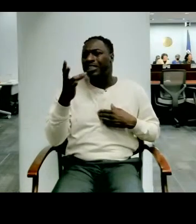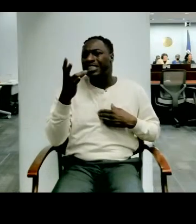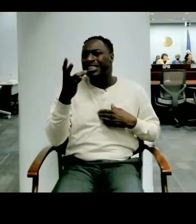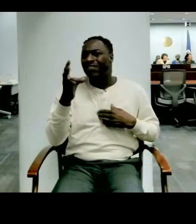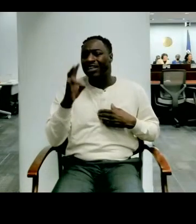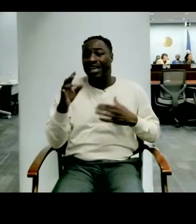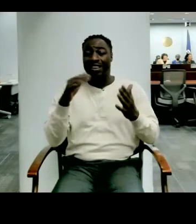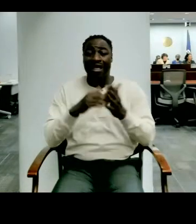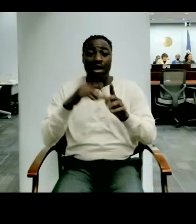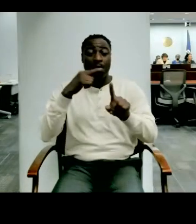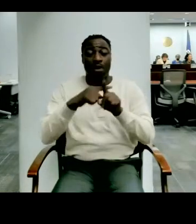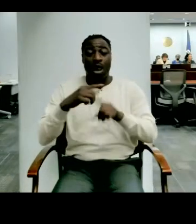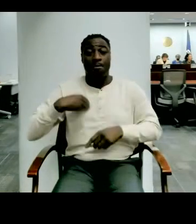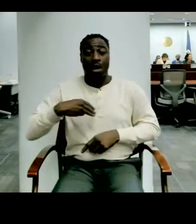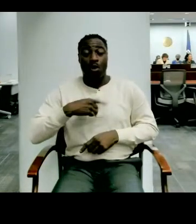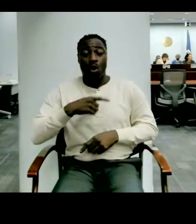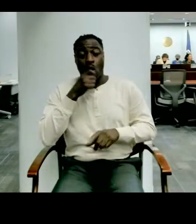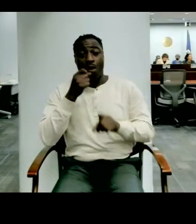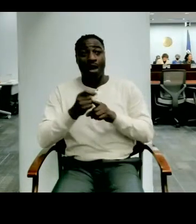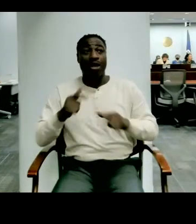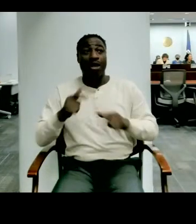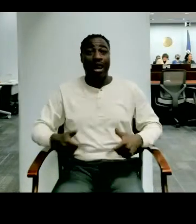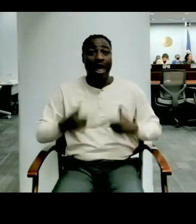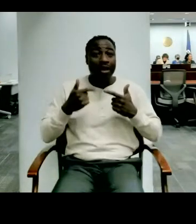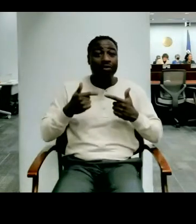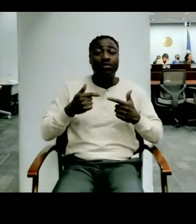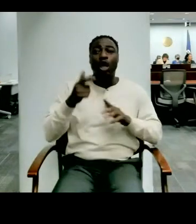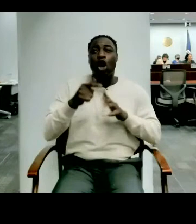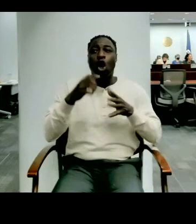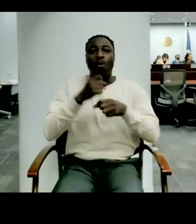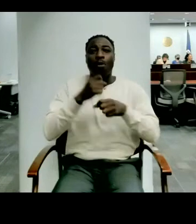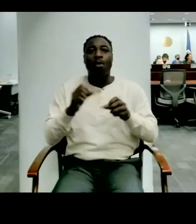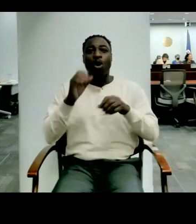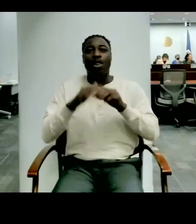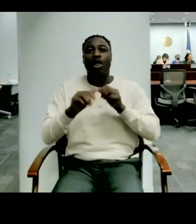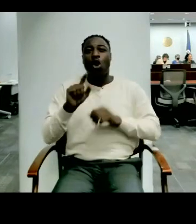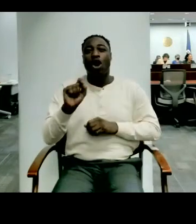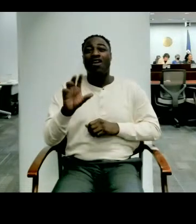thousand plus members who impact the liars and livelihoods of more than 115 million workers